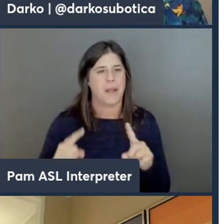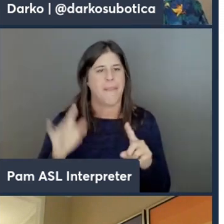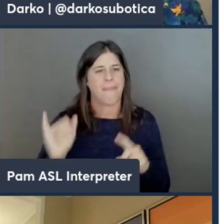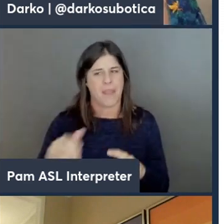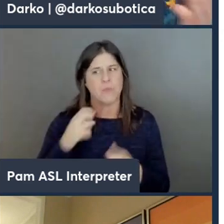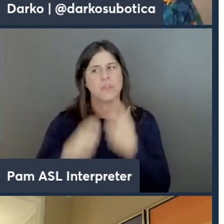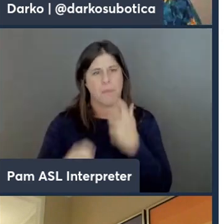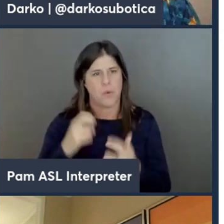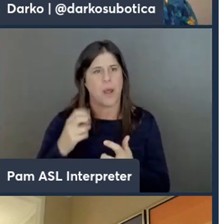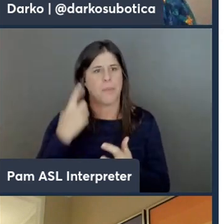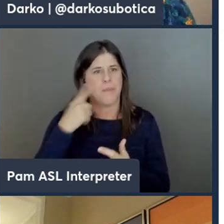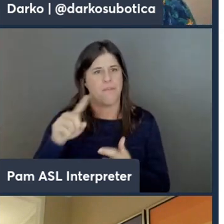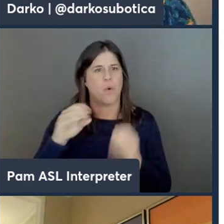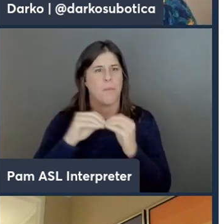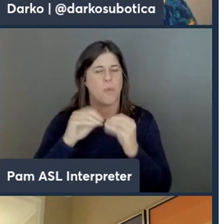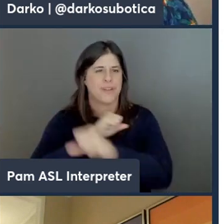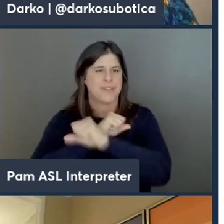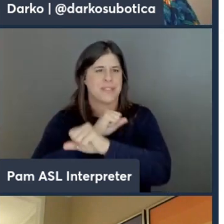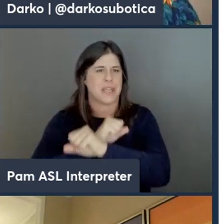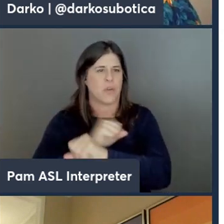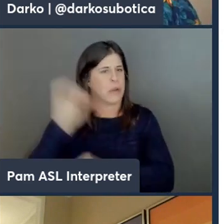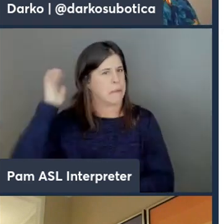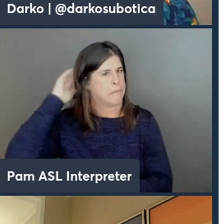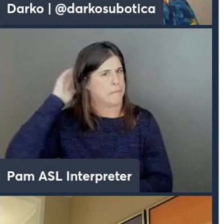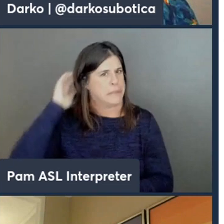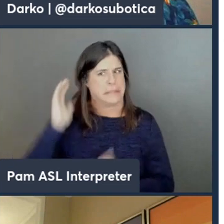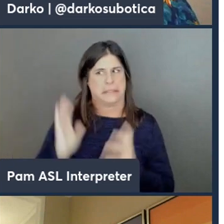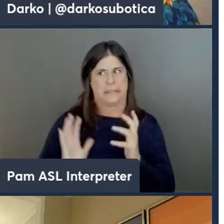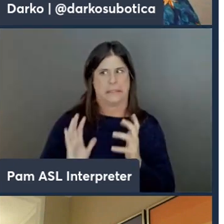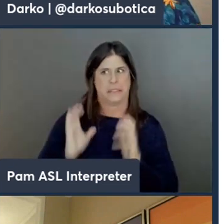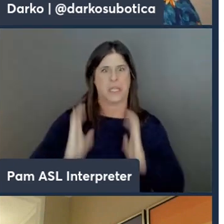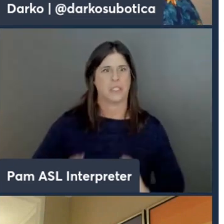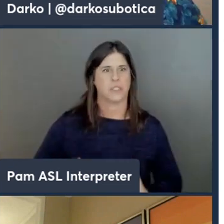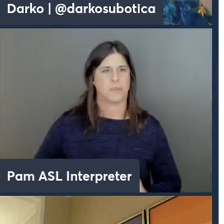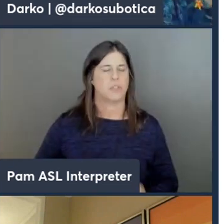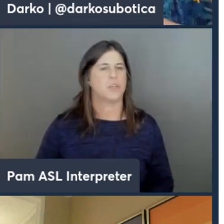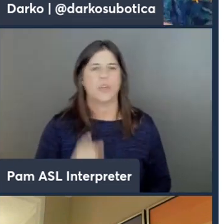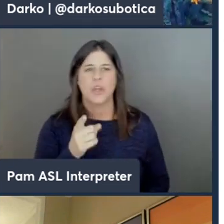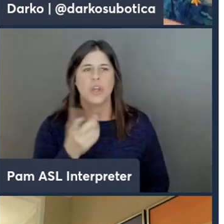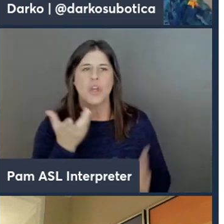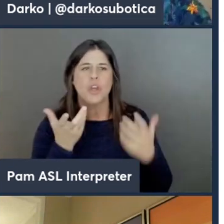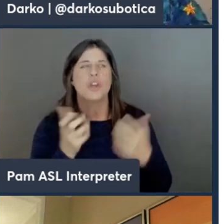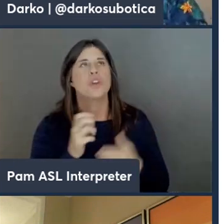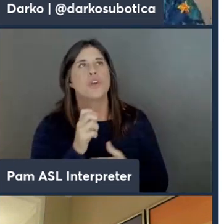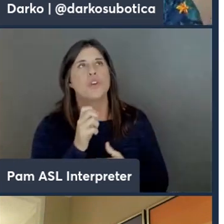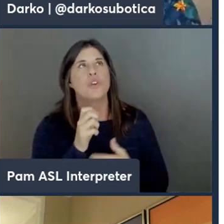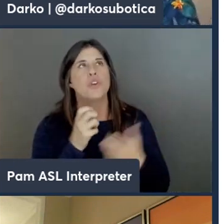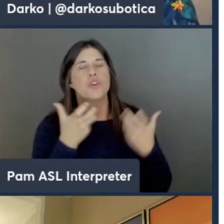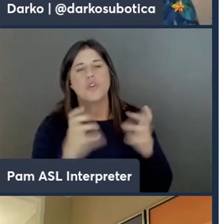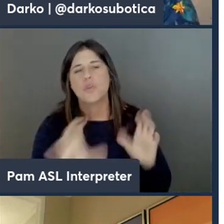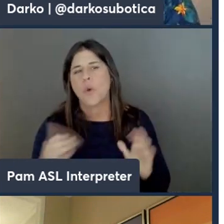for more security conscious customers. Exactly. You don't want to have a lot of permissions.